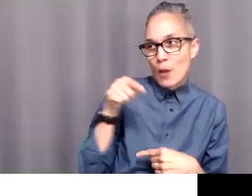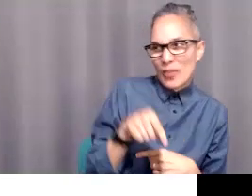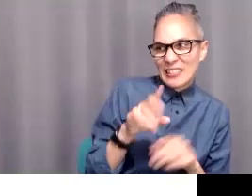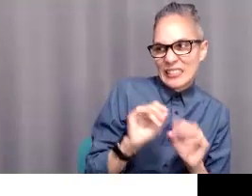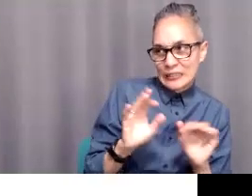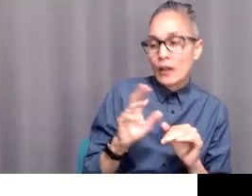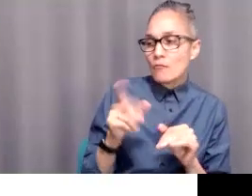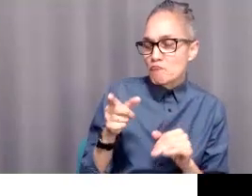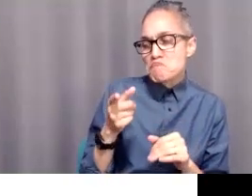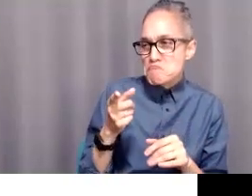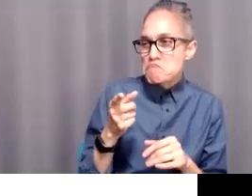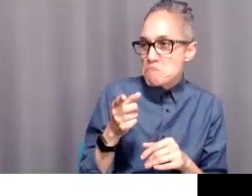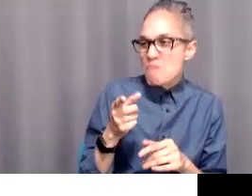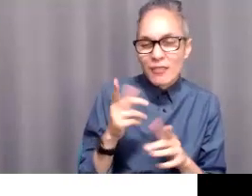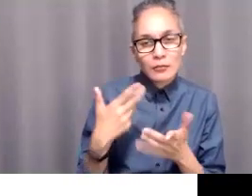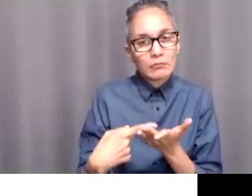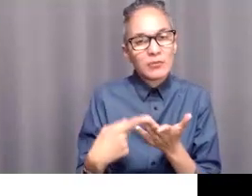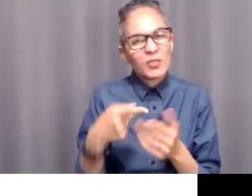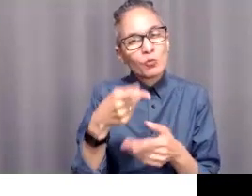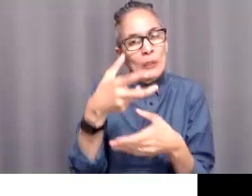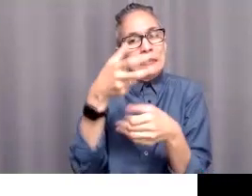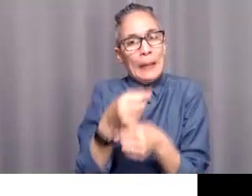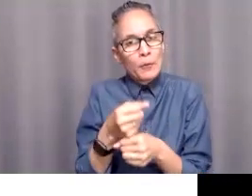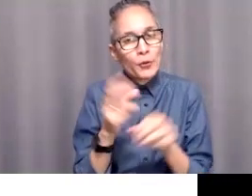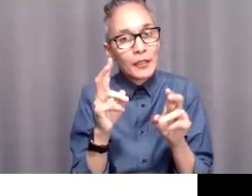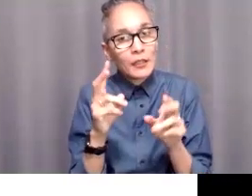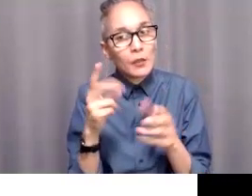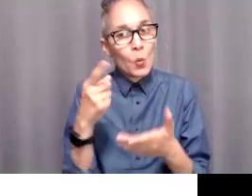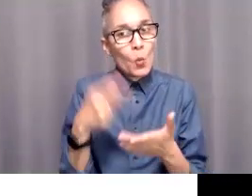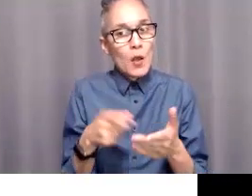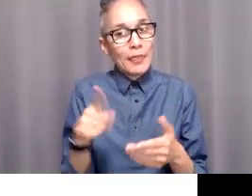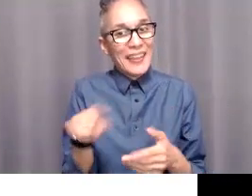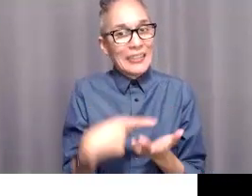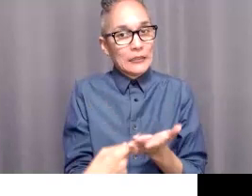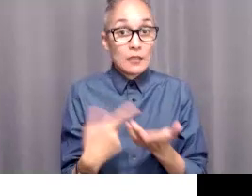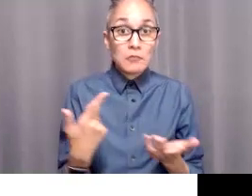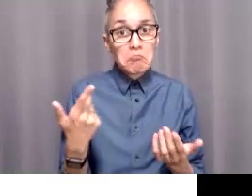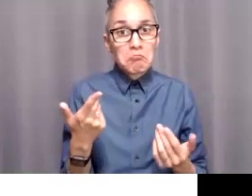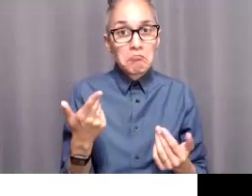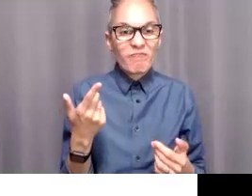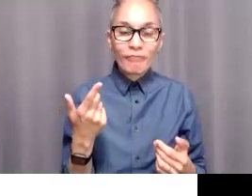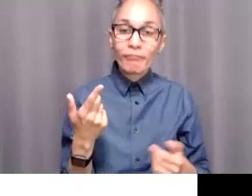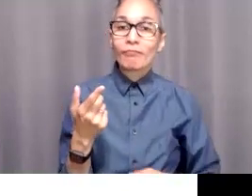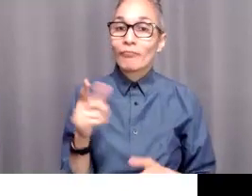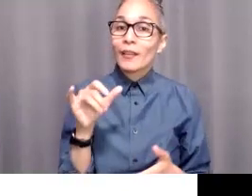you're on the right track on this and, you know, so doing that kind of thing. Definitely an instance of RSI.